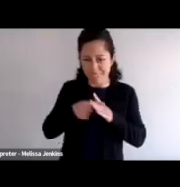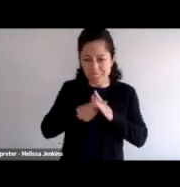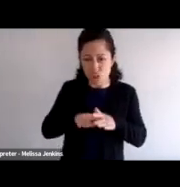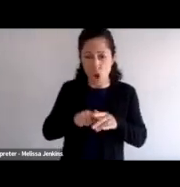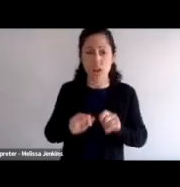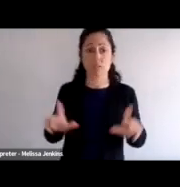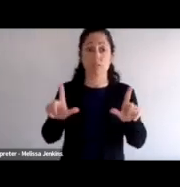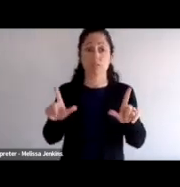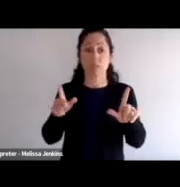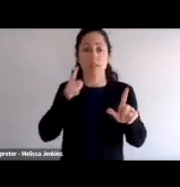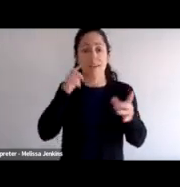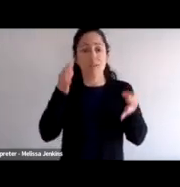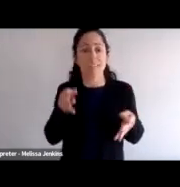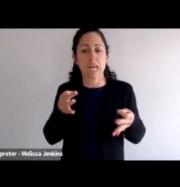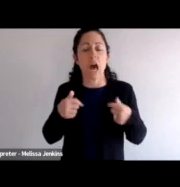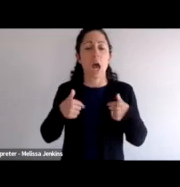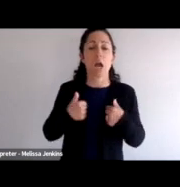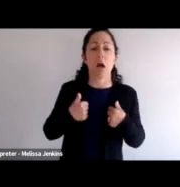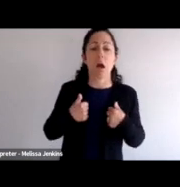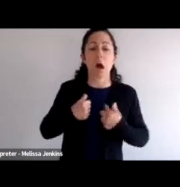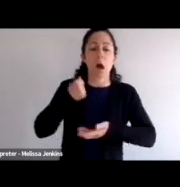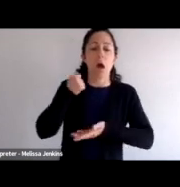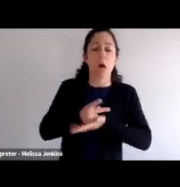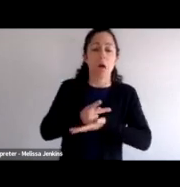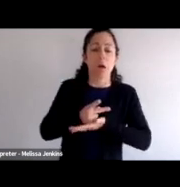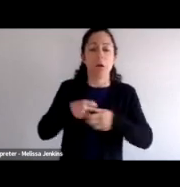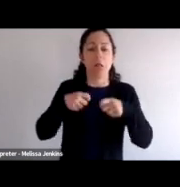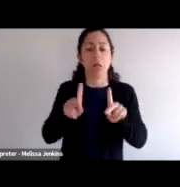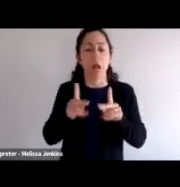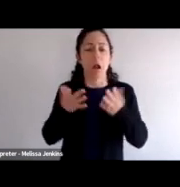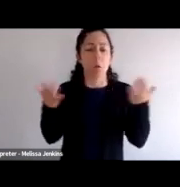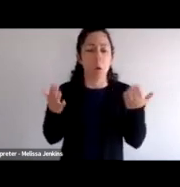consent that you are are sent whether you are a caregiver of a minor child